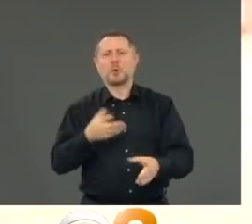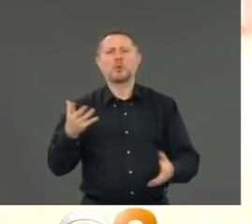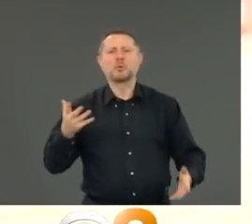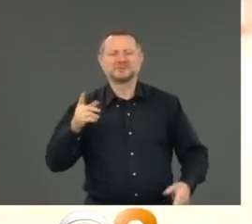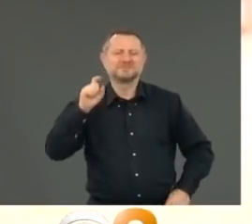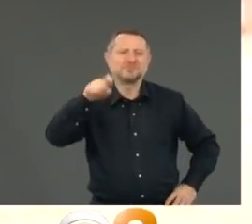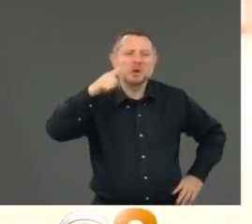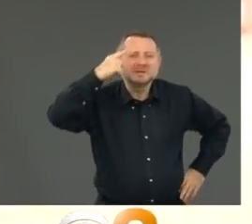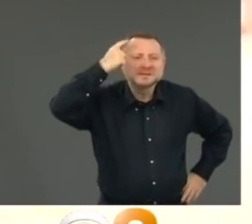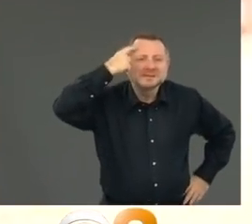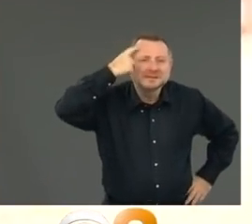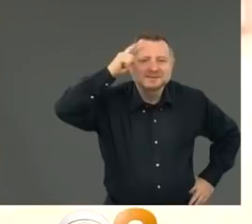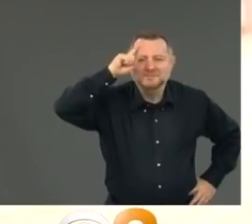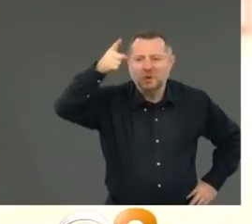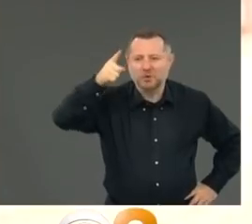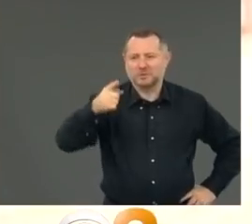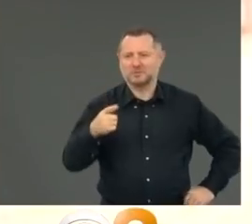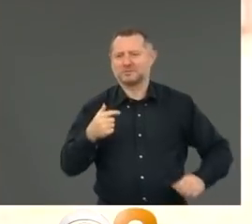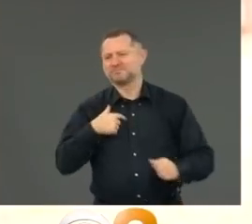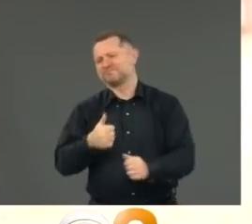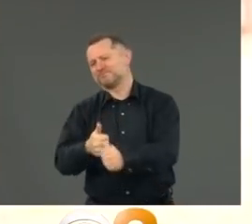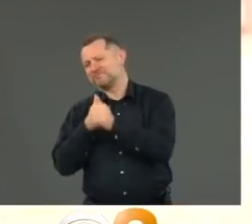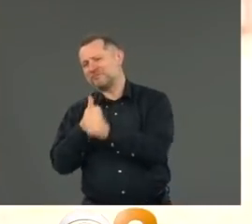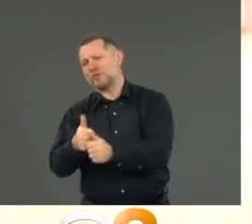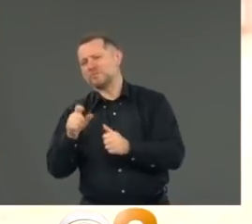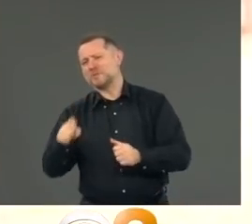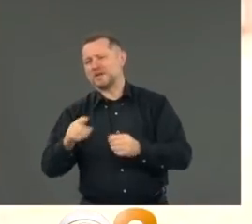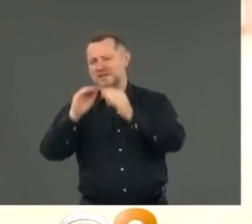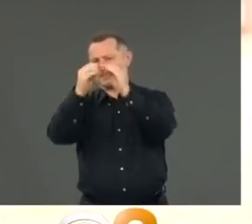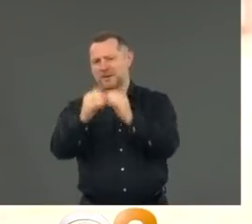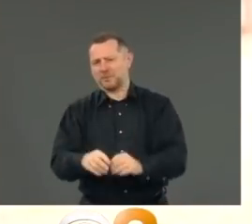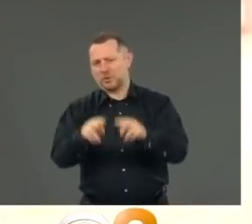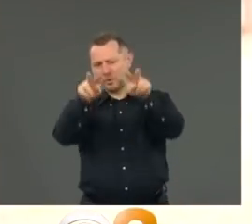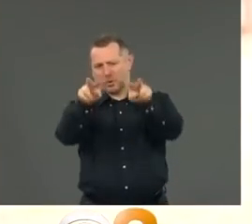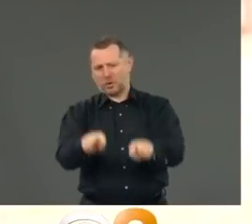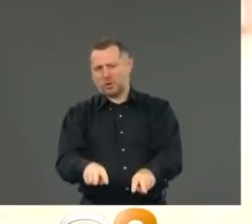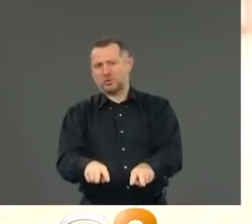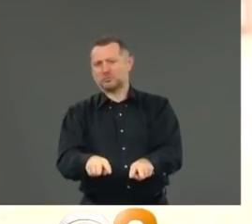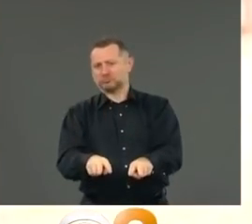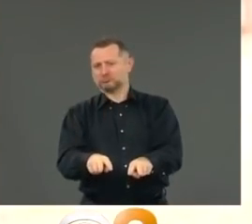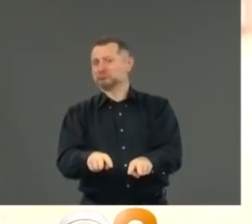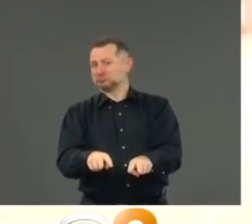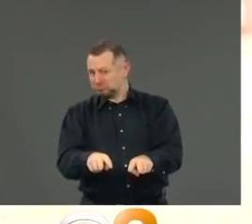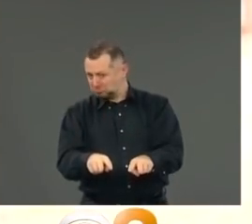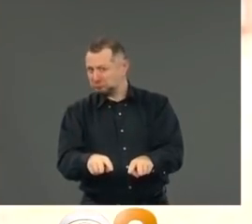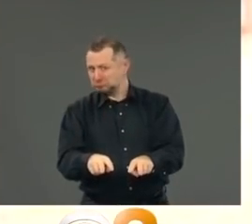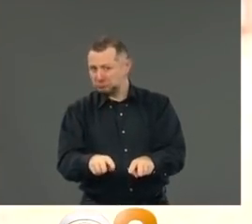THREE DAYS FROM TODAY. SO, IF YOU WANT TO OPEN FASTER, BE SMART.